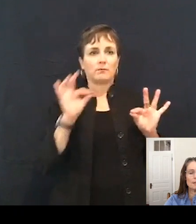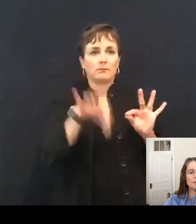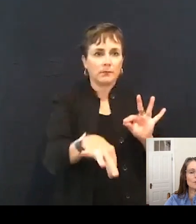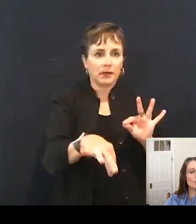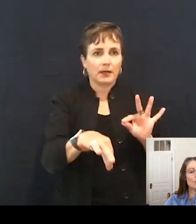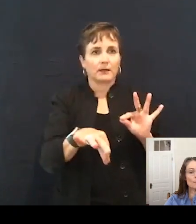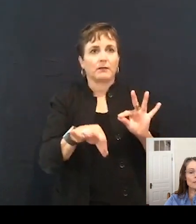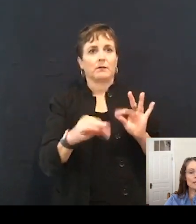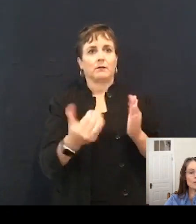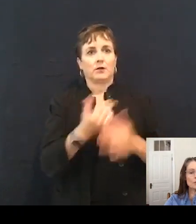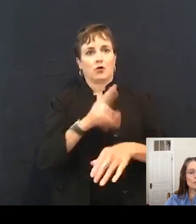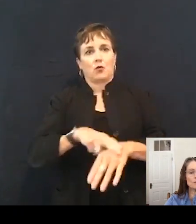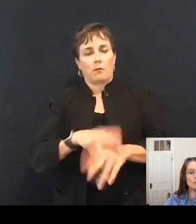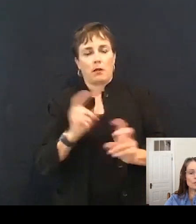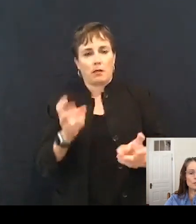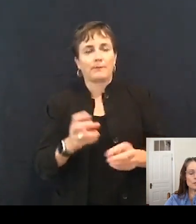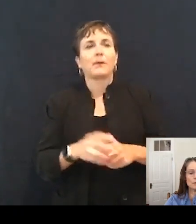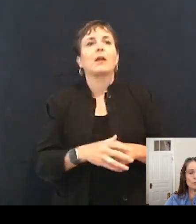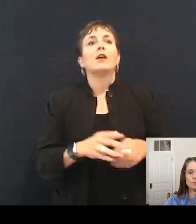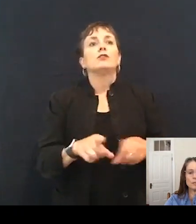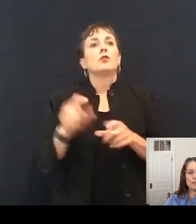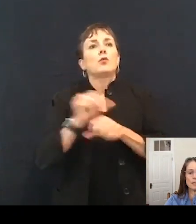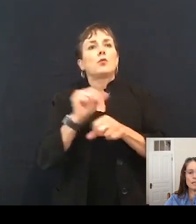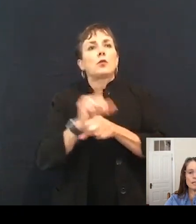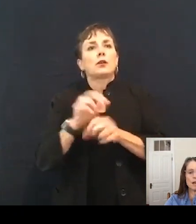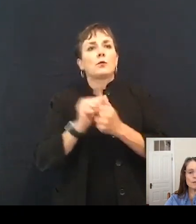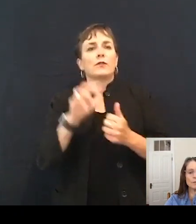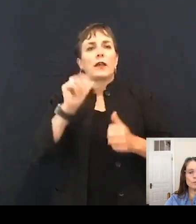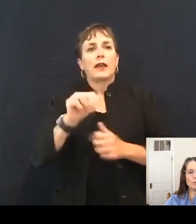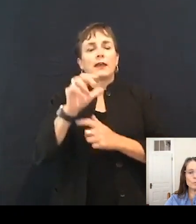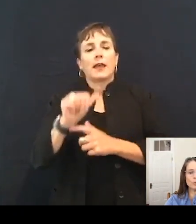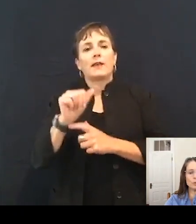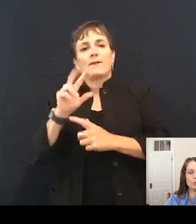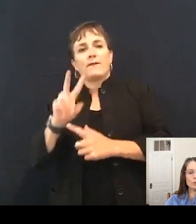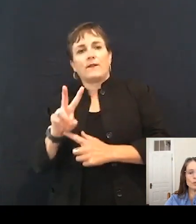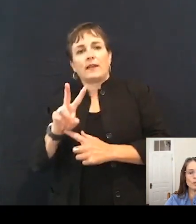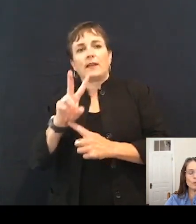These are replication deficient, which means they cannot reproduce